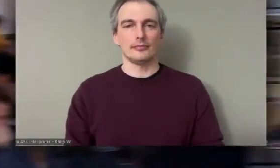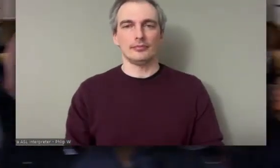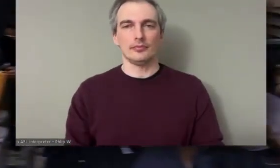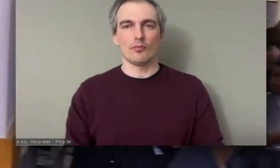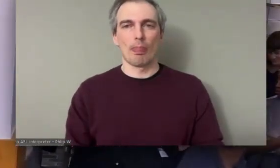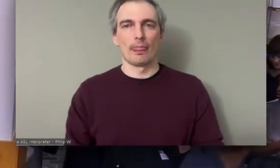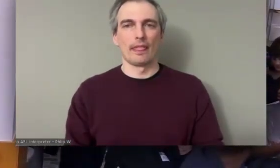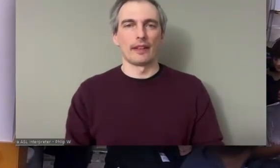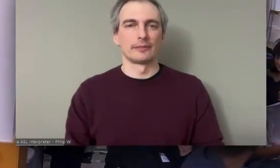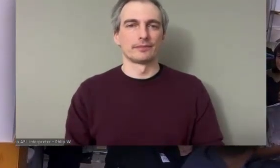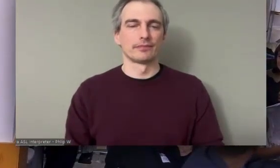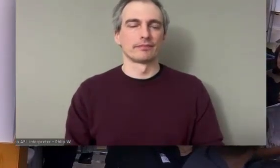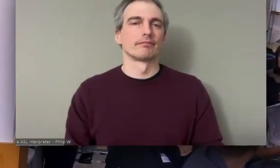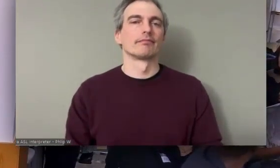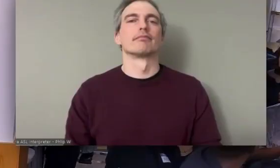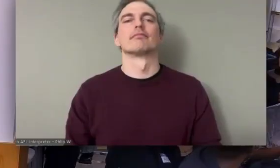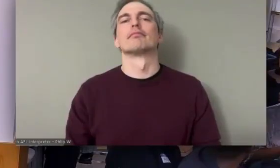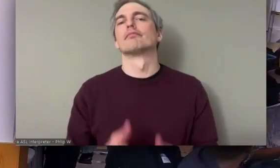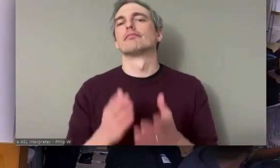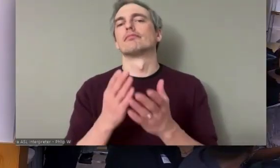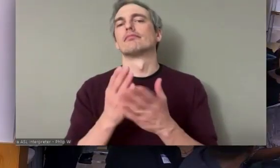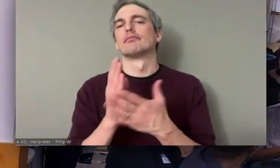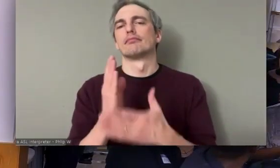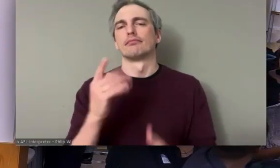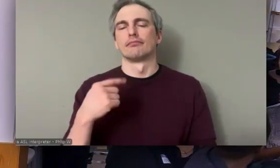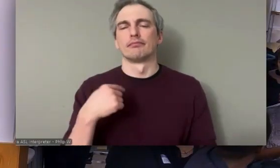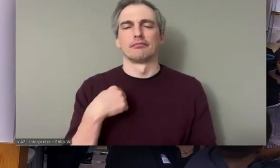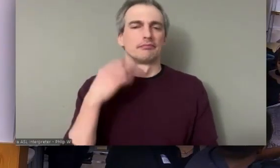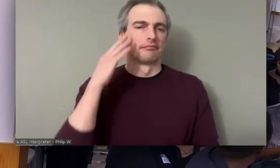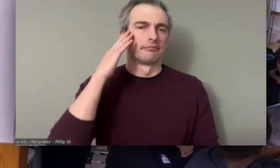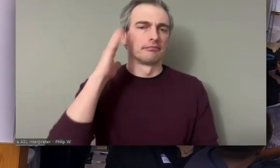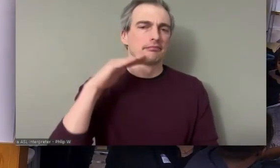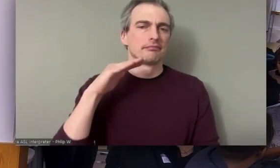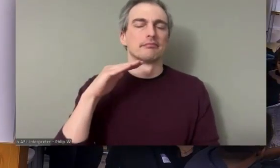All right. I know you... Yeah. I'm the other Horizon Worlds person.